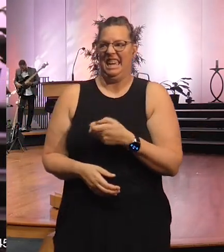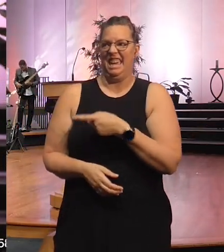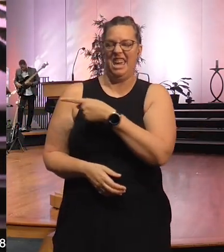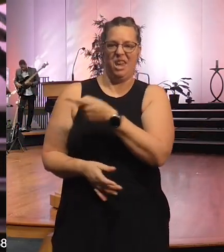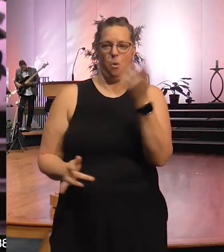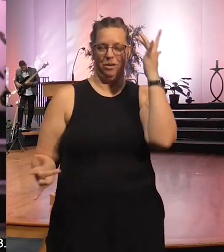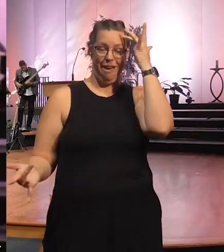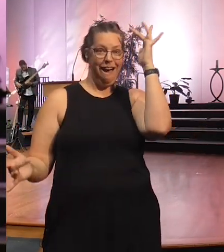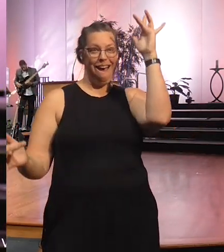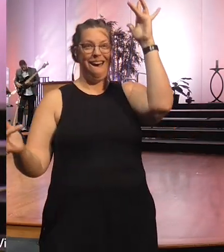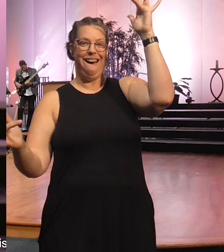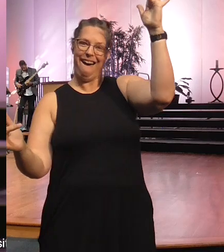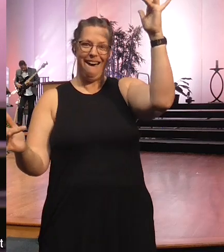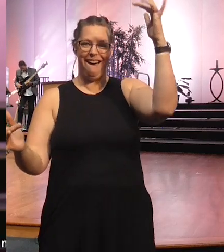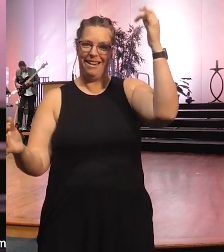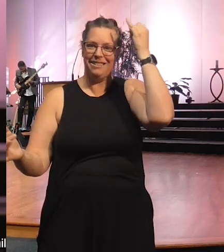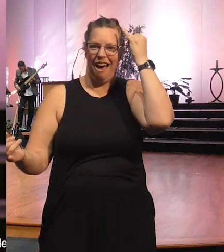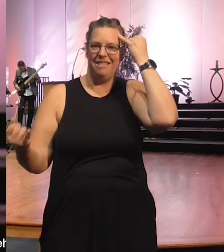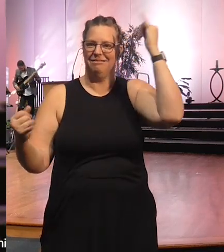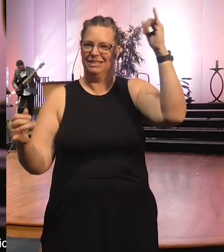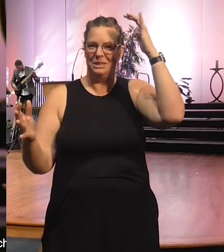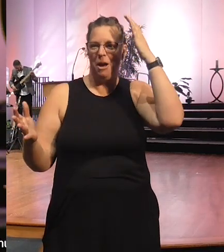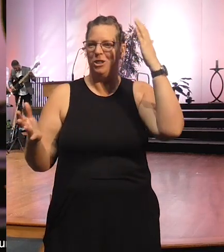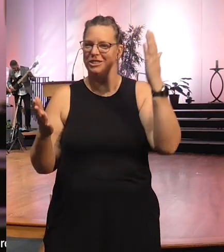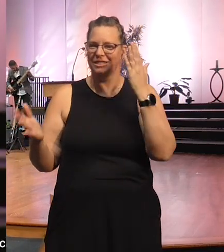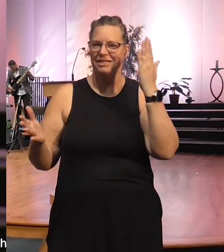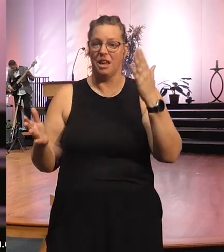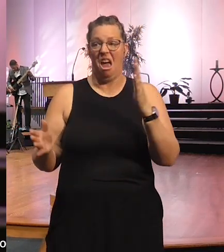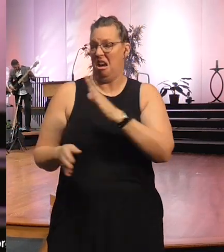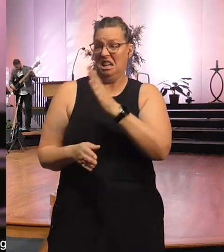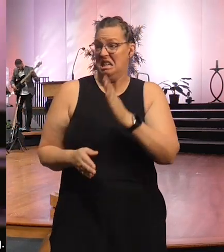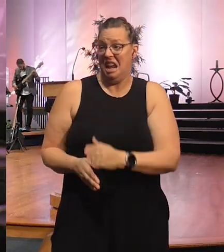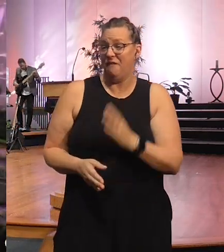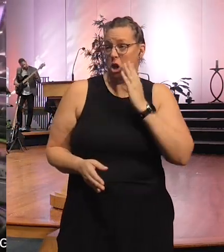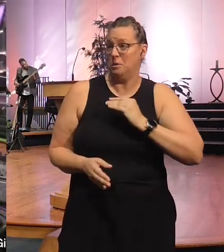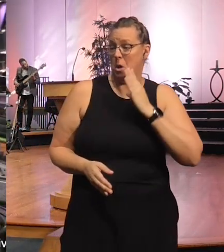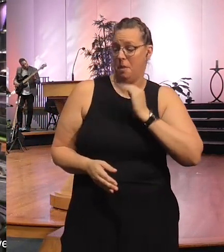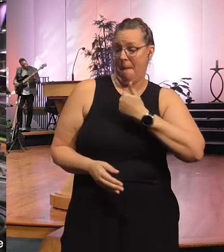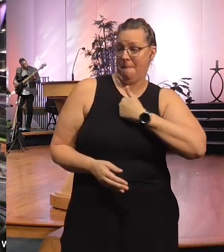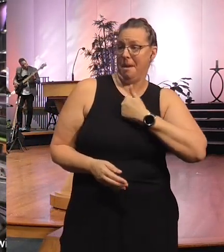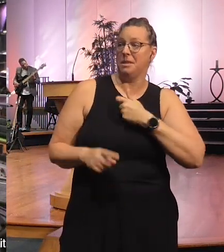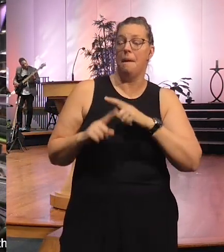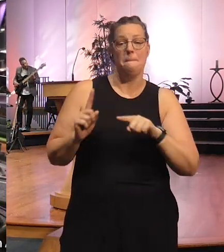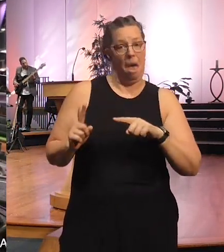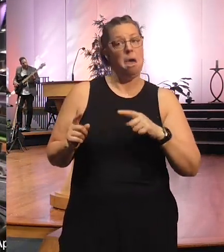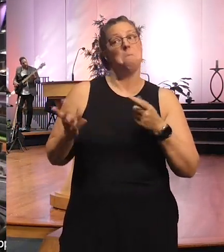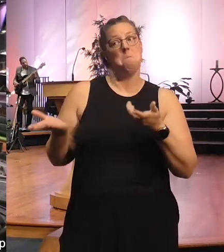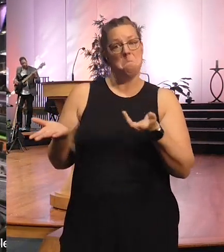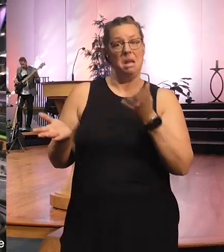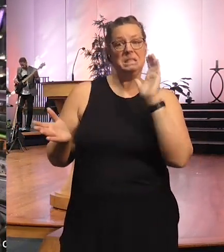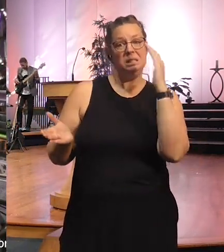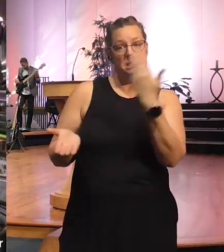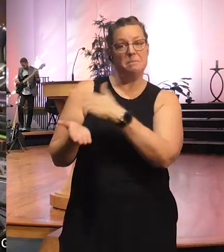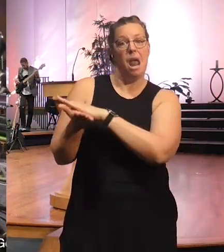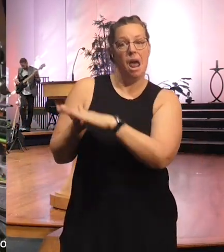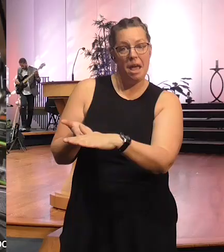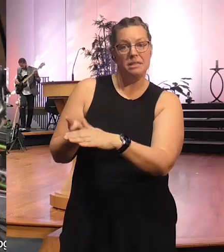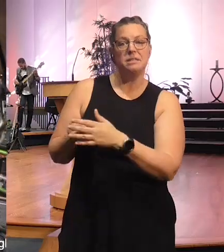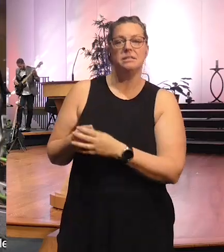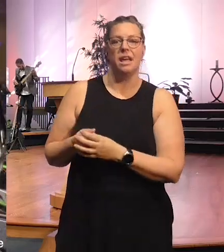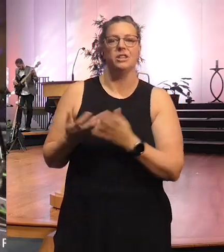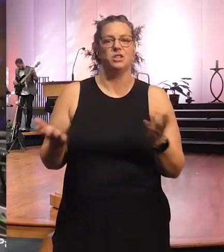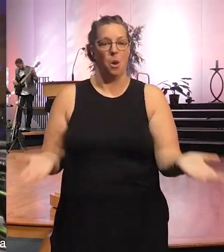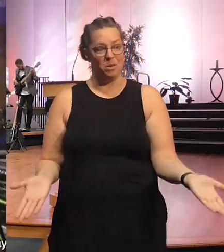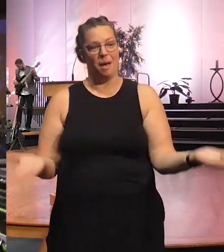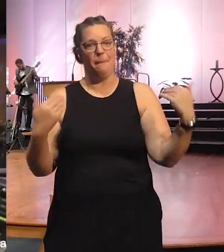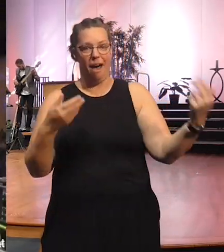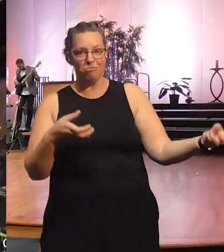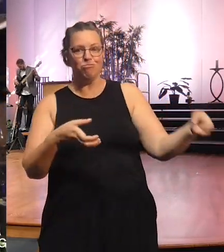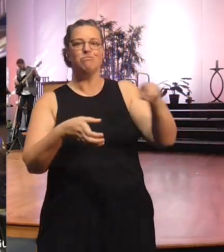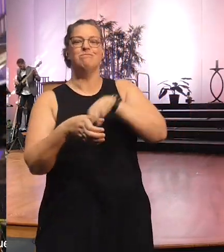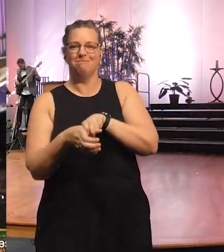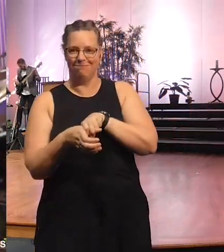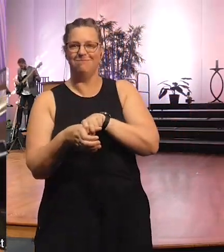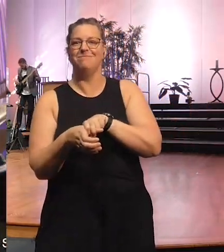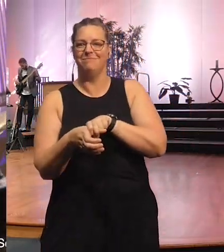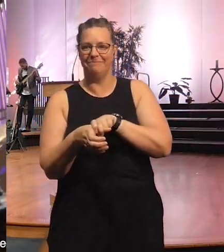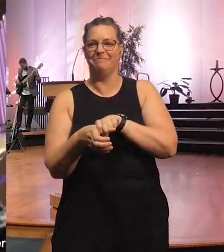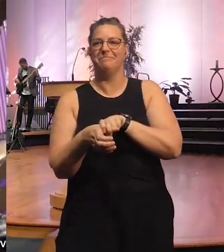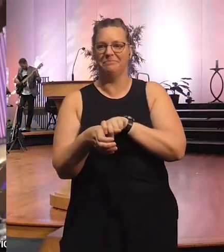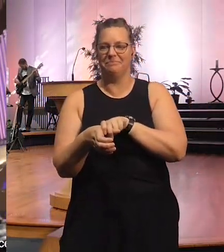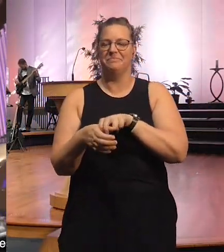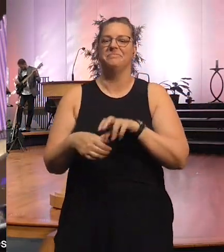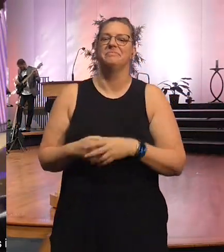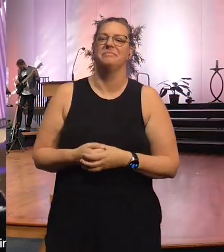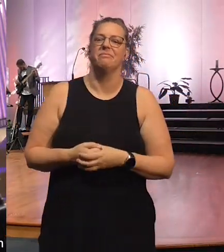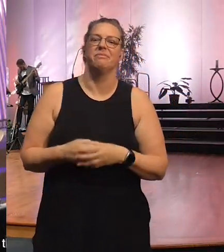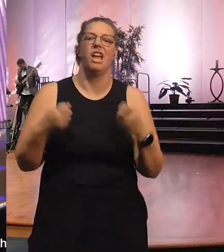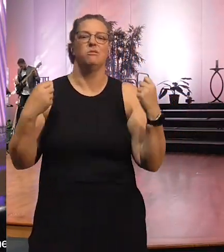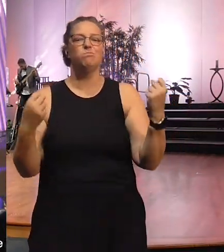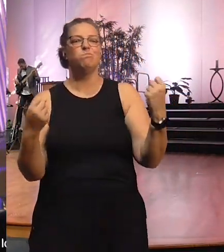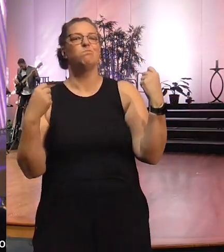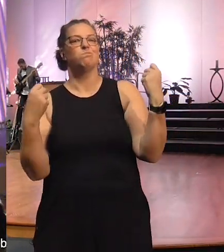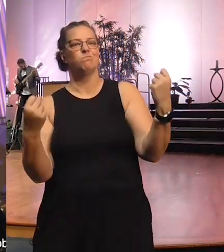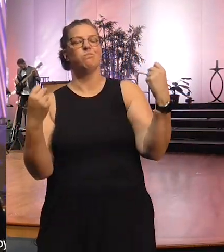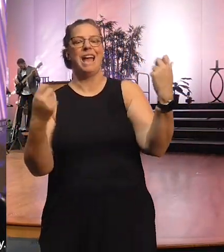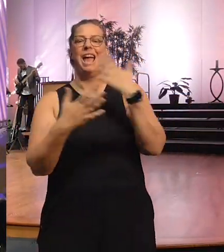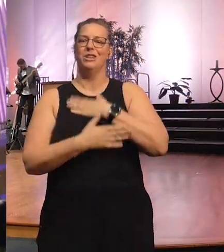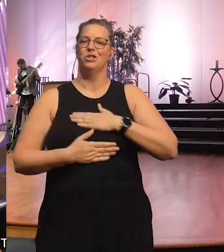intellectualism I've never been there but the brochure looks nice jump in let's go lay back